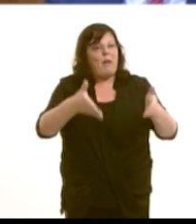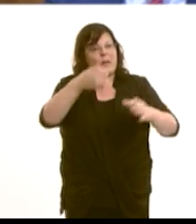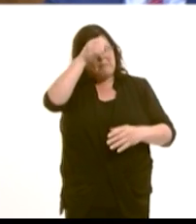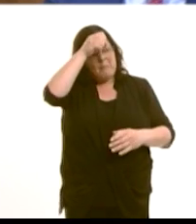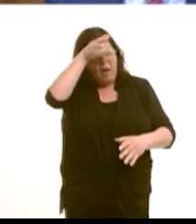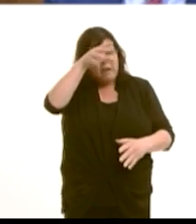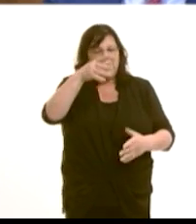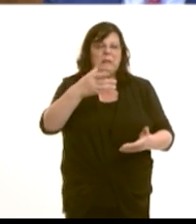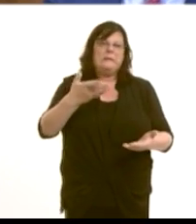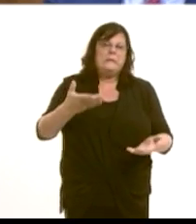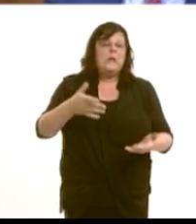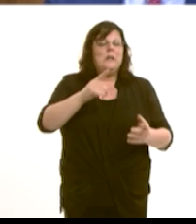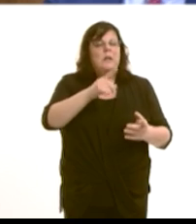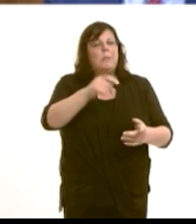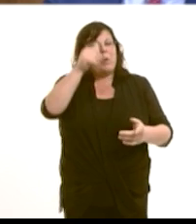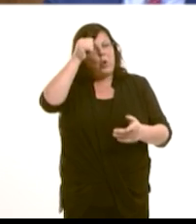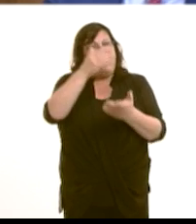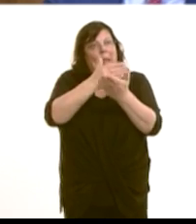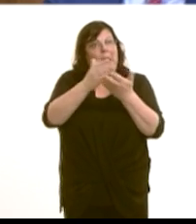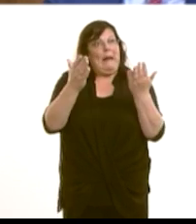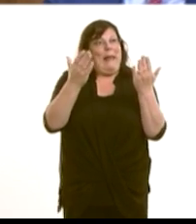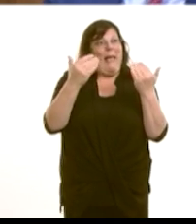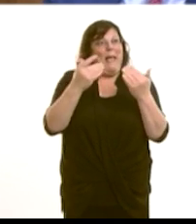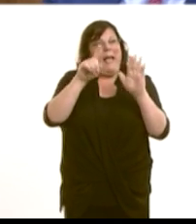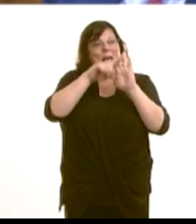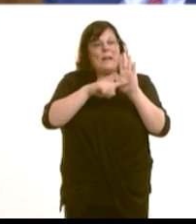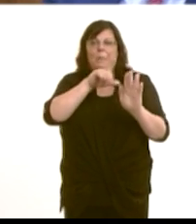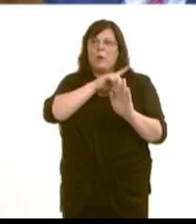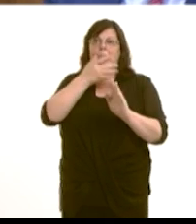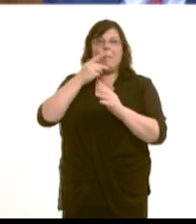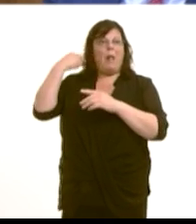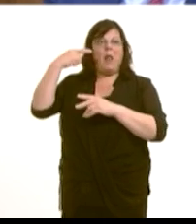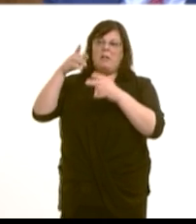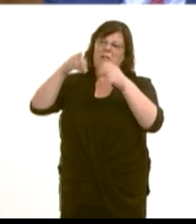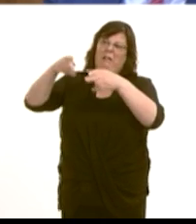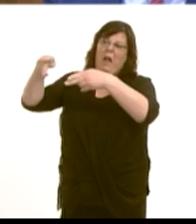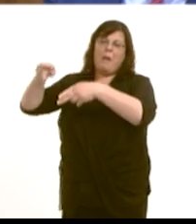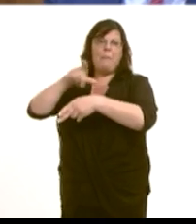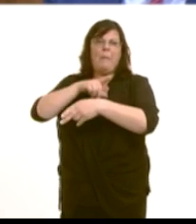The Clean Air Act came in because people were literally dropping dead in London because of toxic fogs in that city.